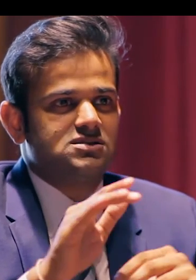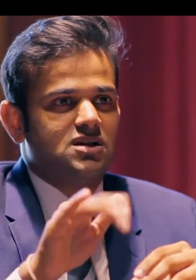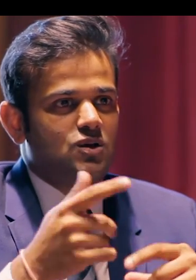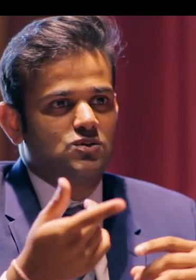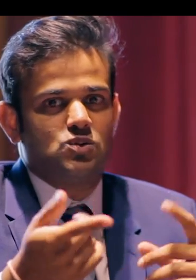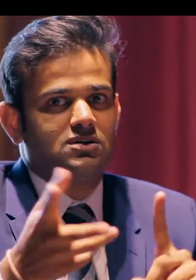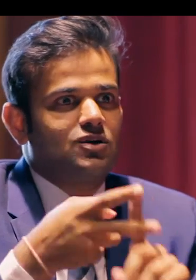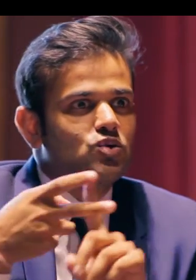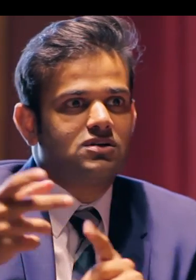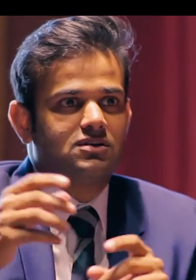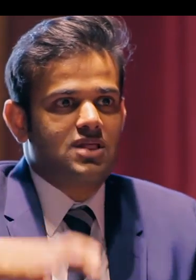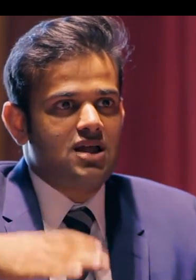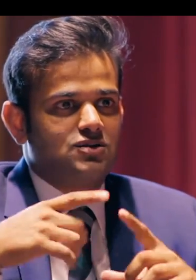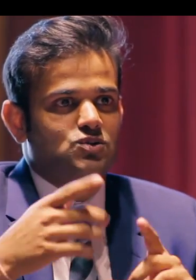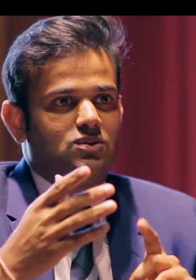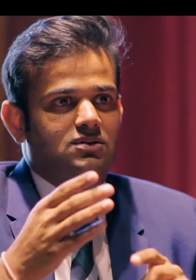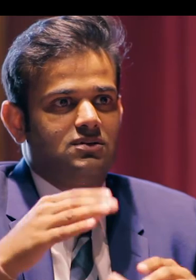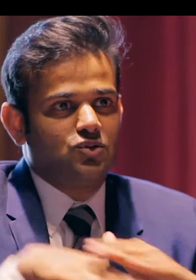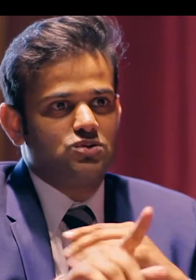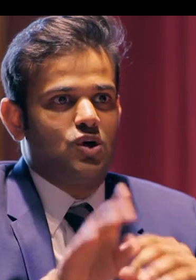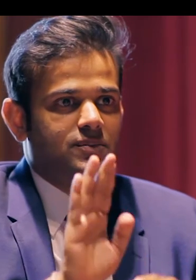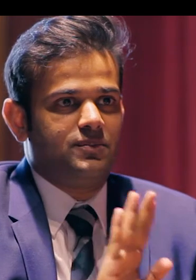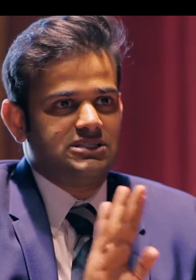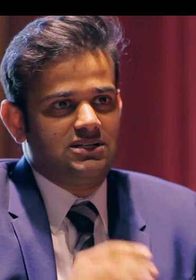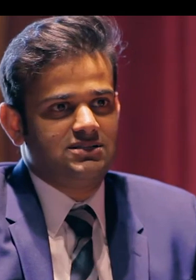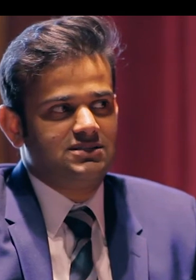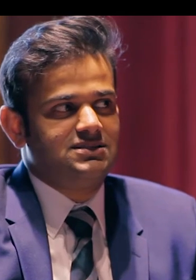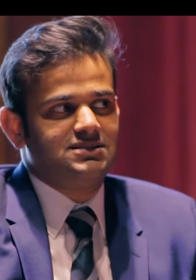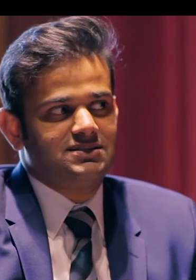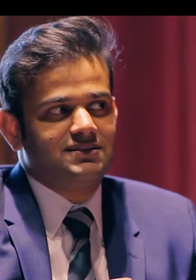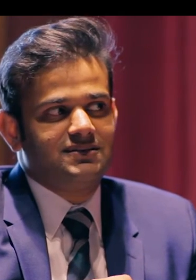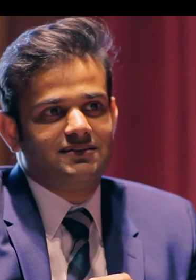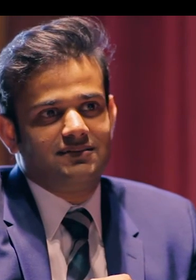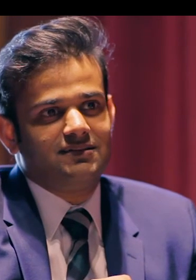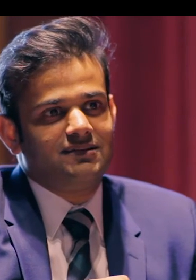and your business? How do you recruit clients to get involved in the business?